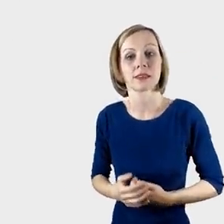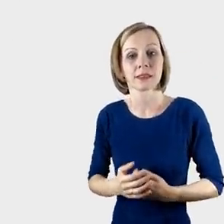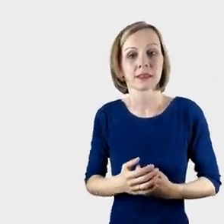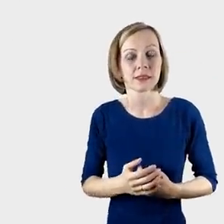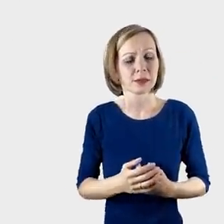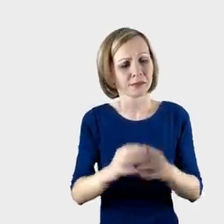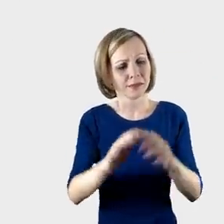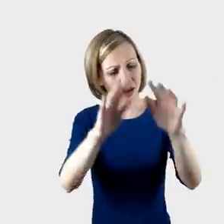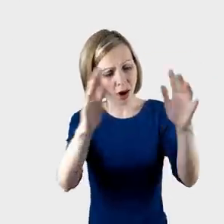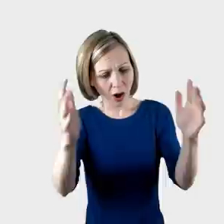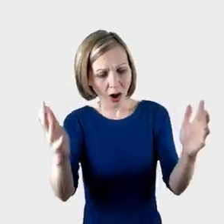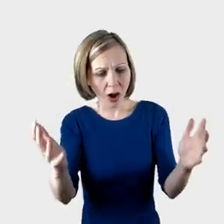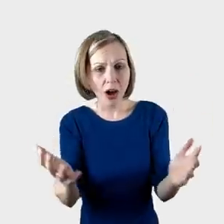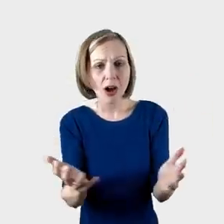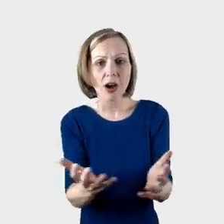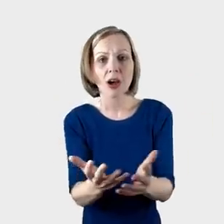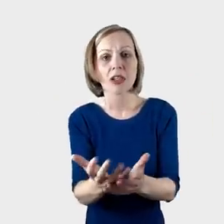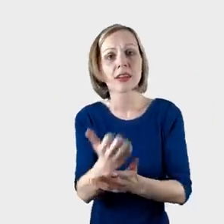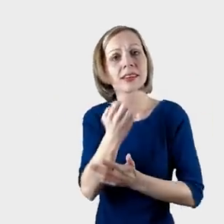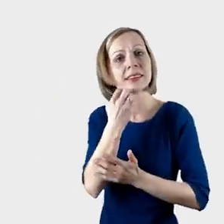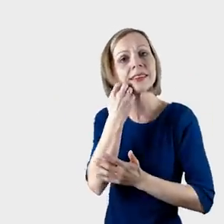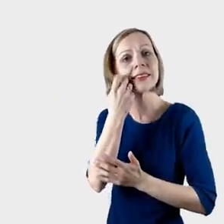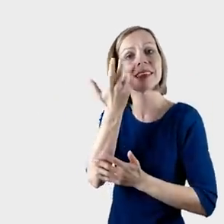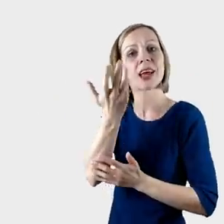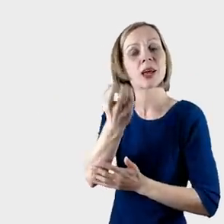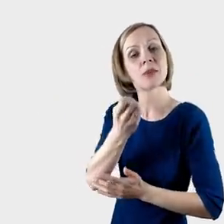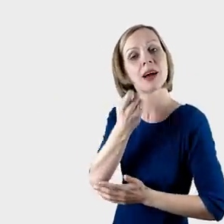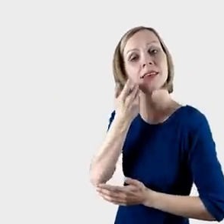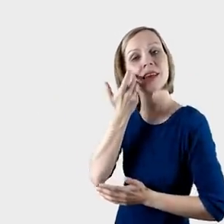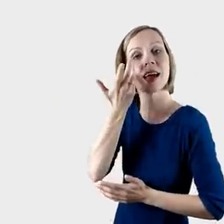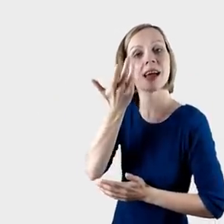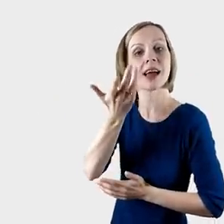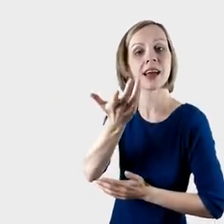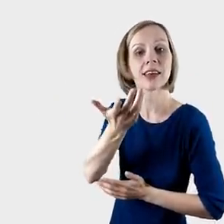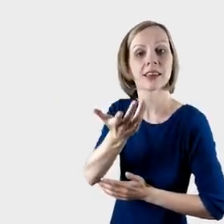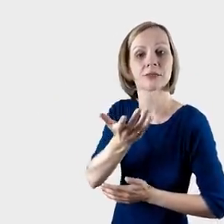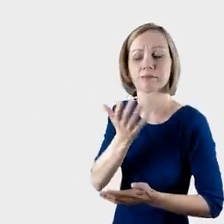Dear mother earth, who day by day